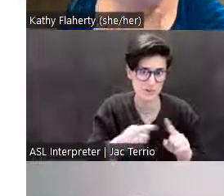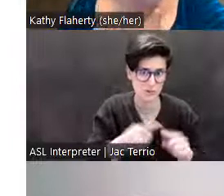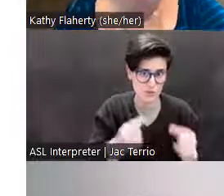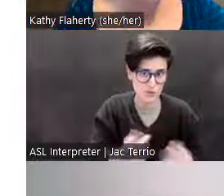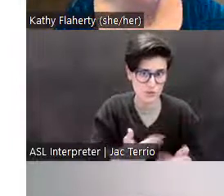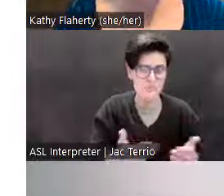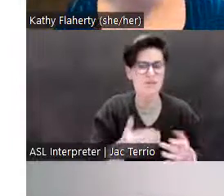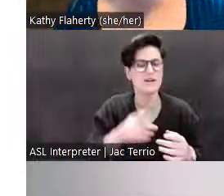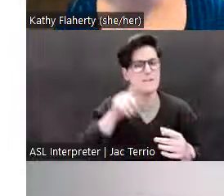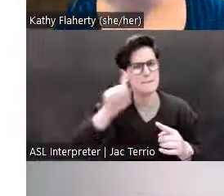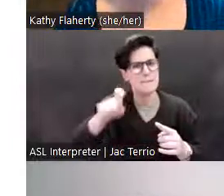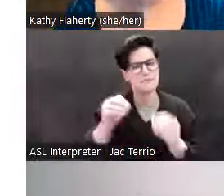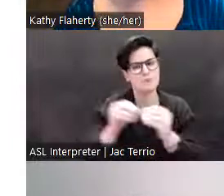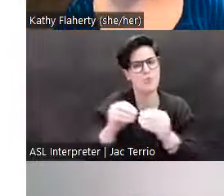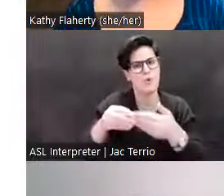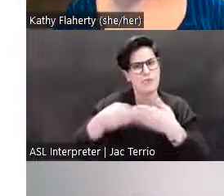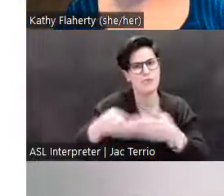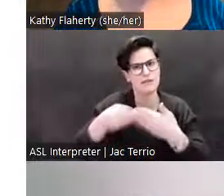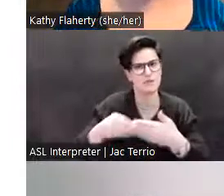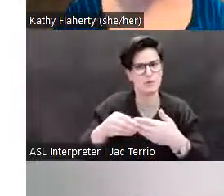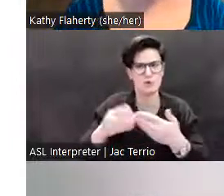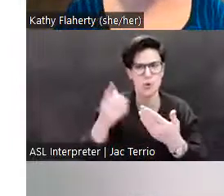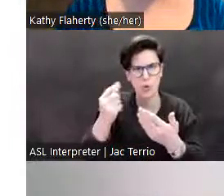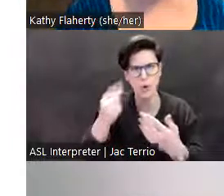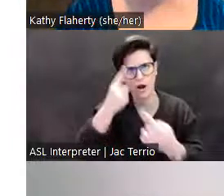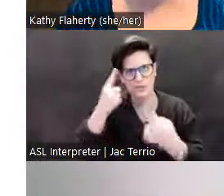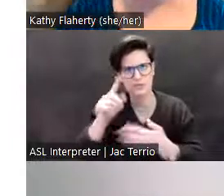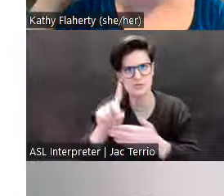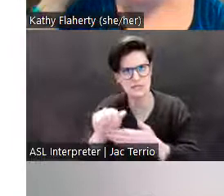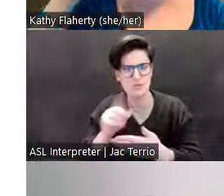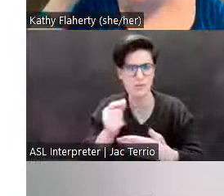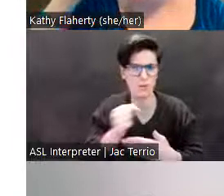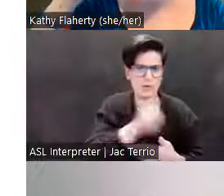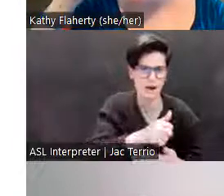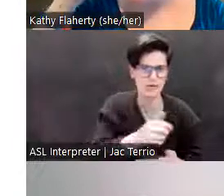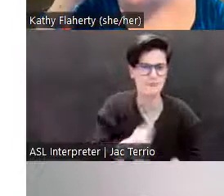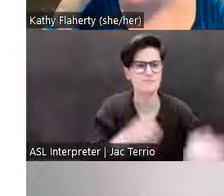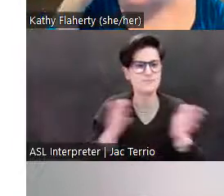to talk about is what are called mitigating measures one mitigating measure for disability